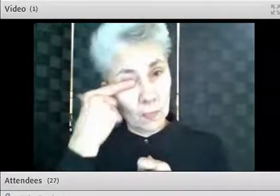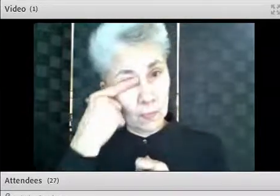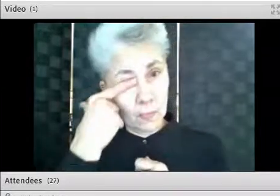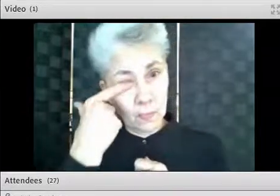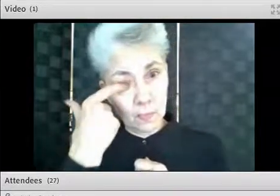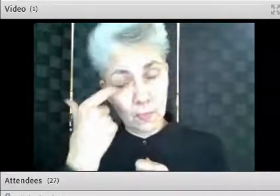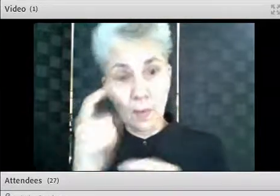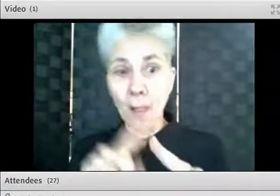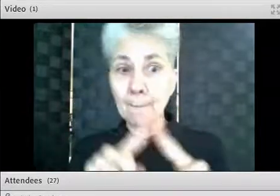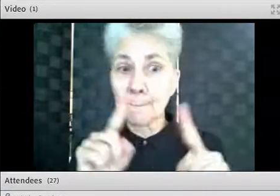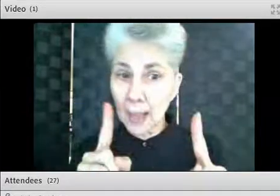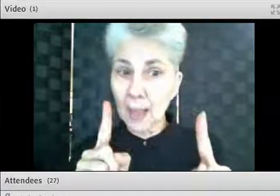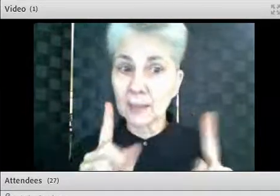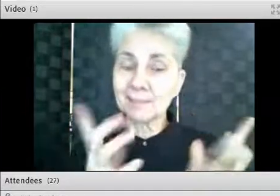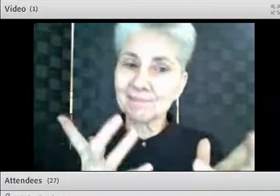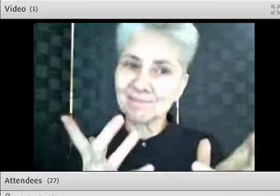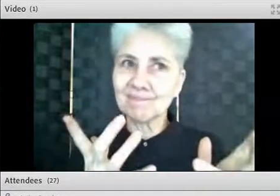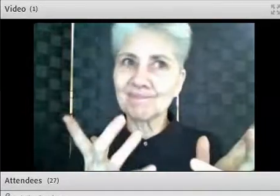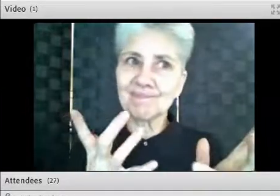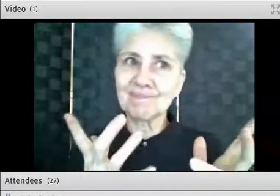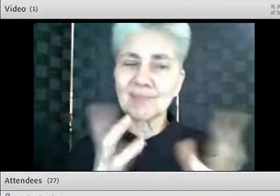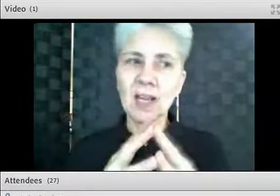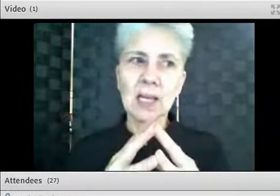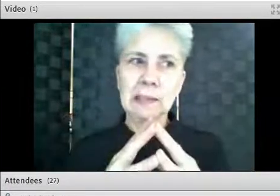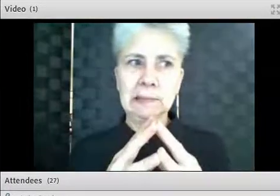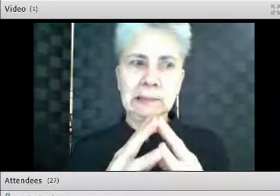but like I said, it depends.